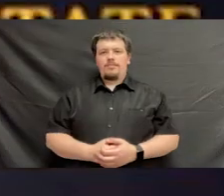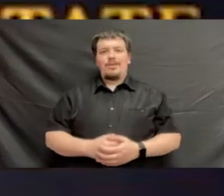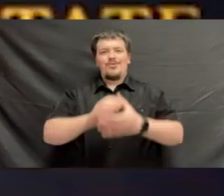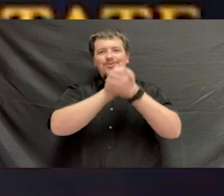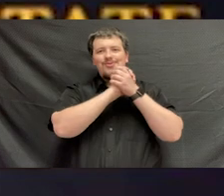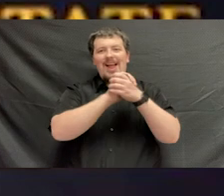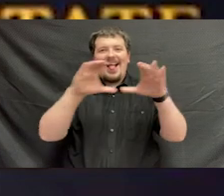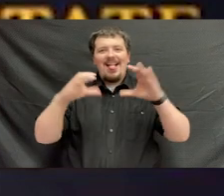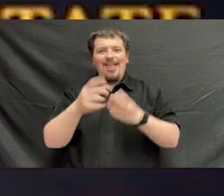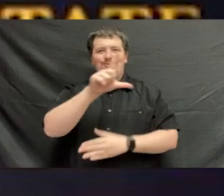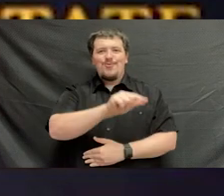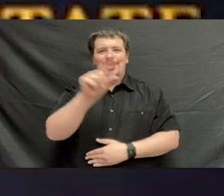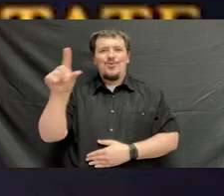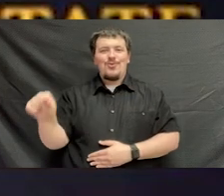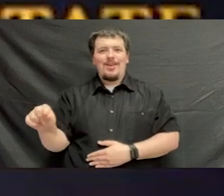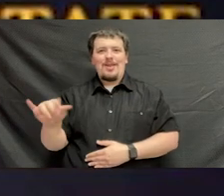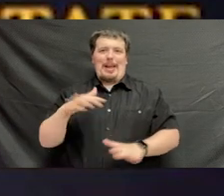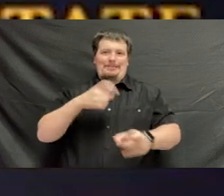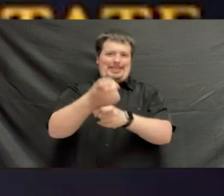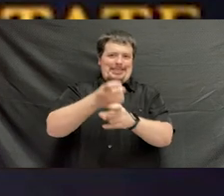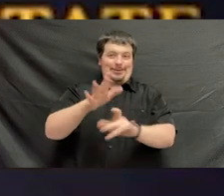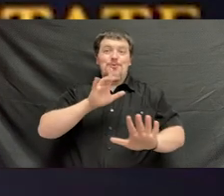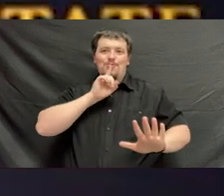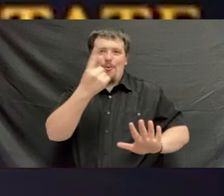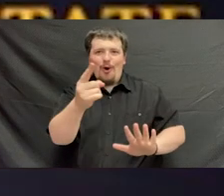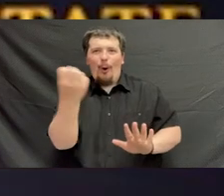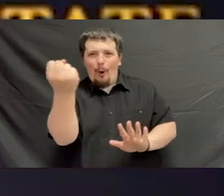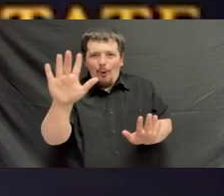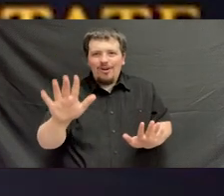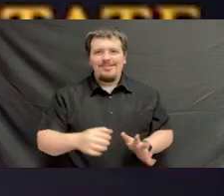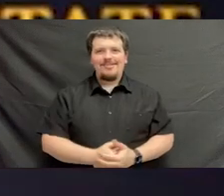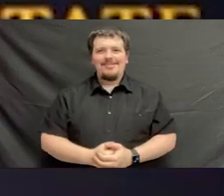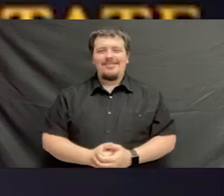Congratulations to the class of 2020. No, I'm kidding. Let me do the actual and hold on.